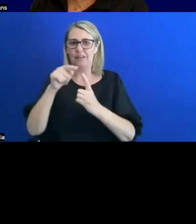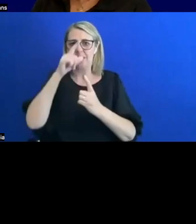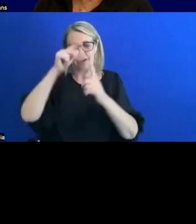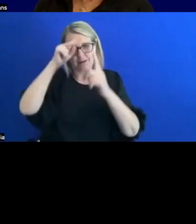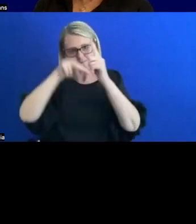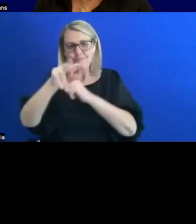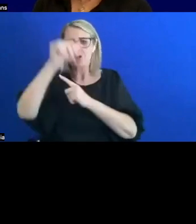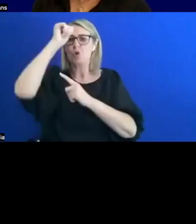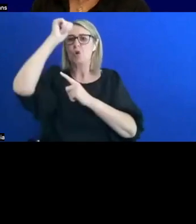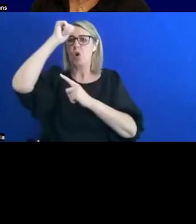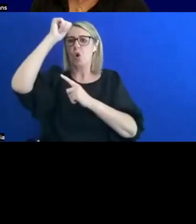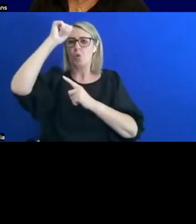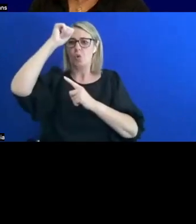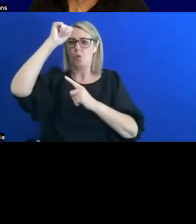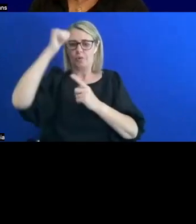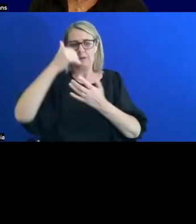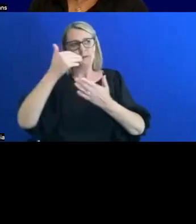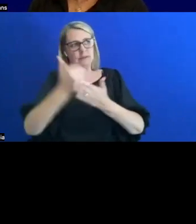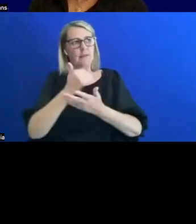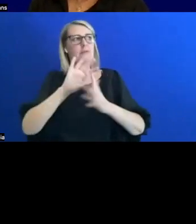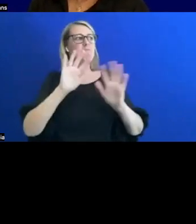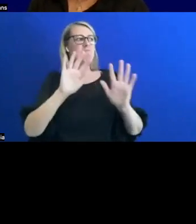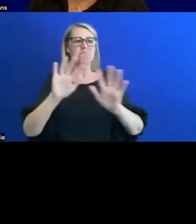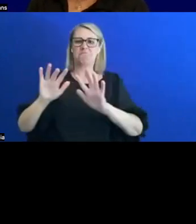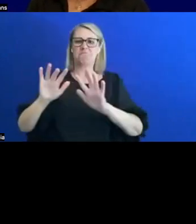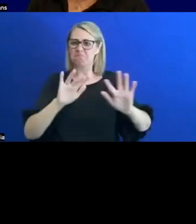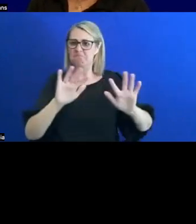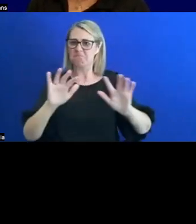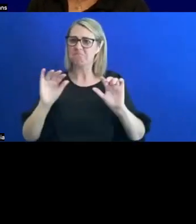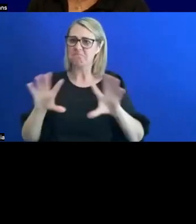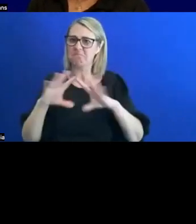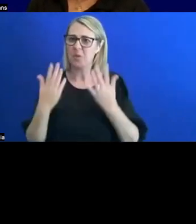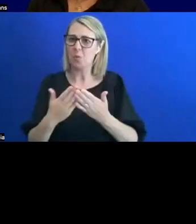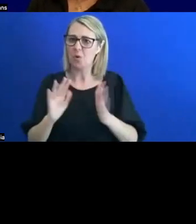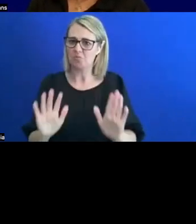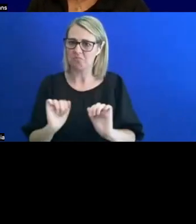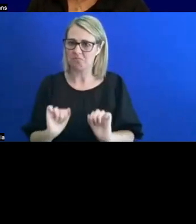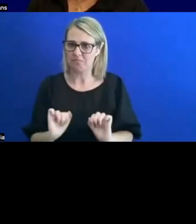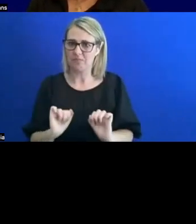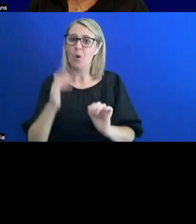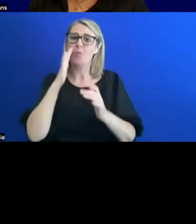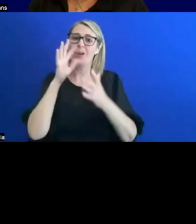know that it is safe and secure in the world. When you develop relationship with your student